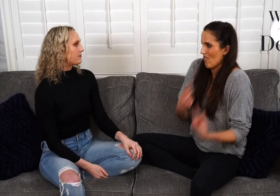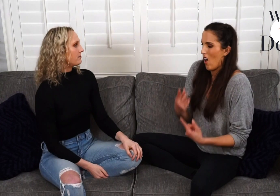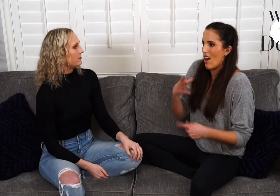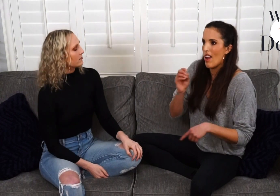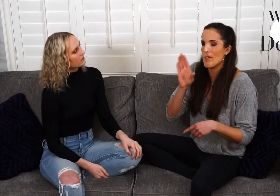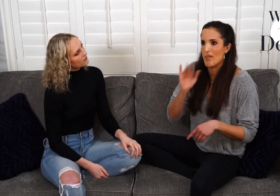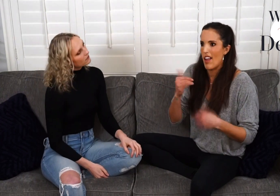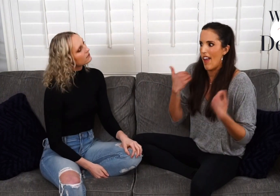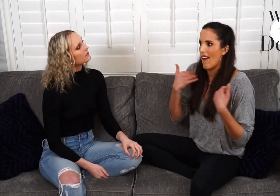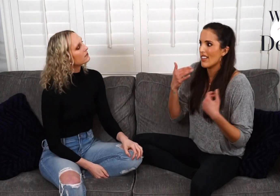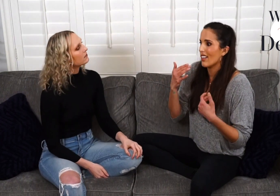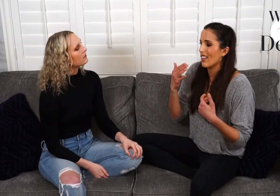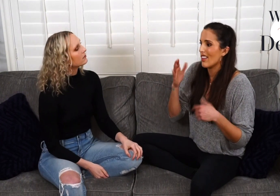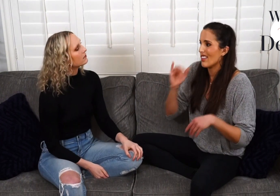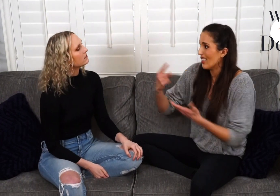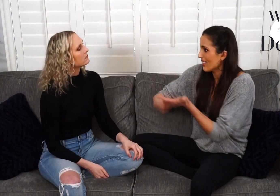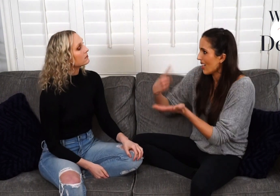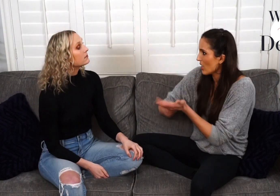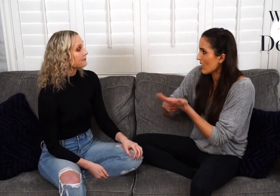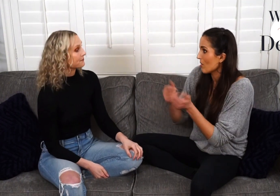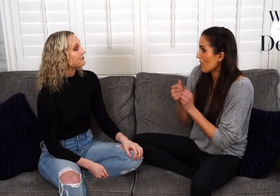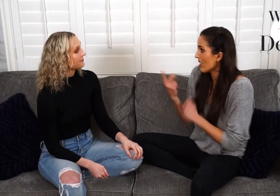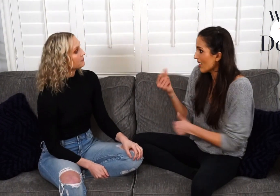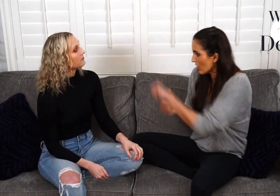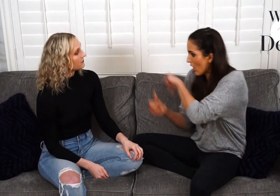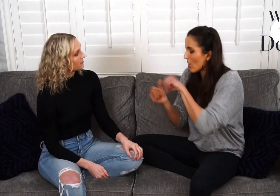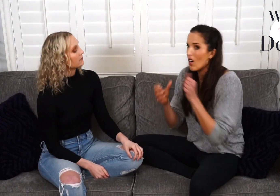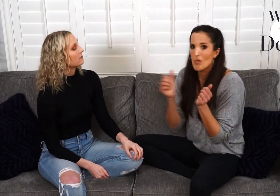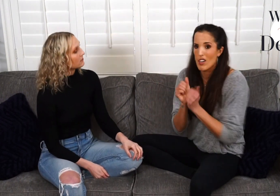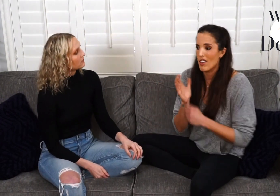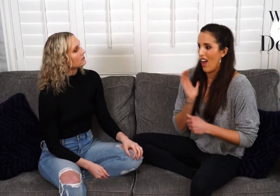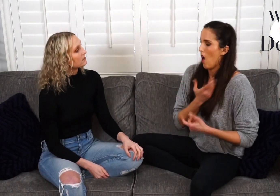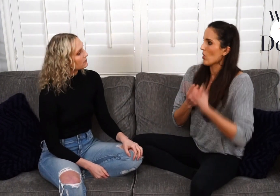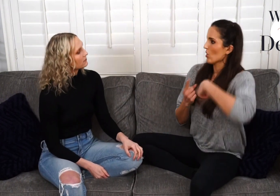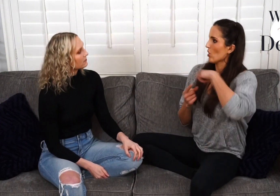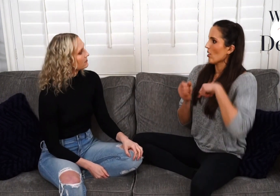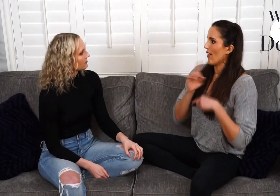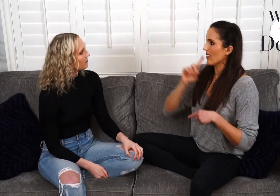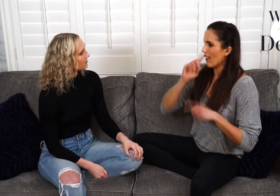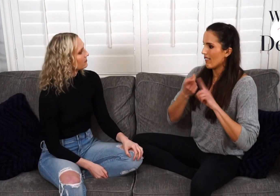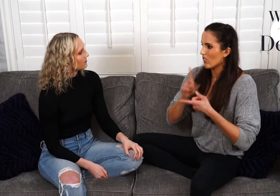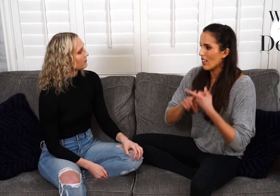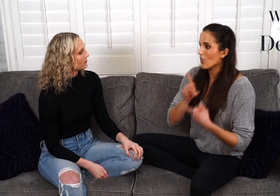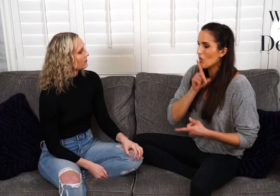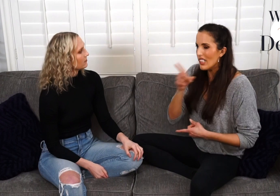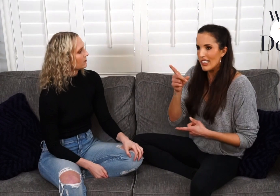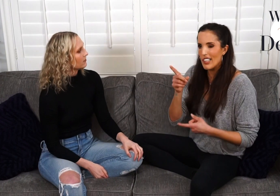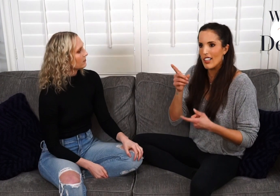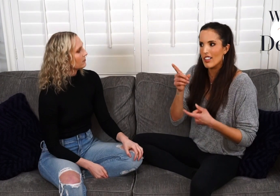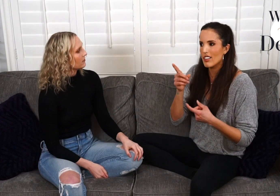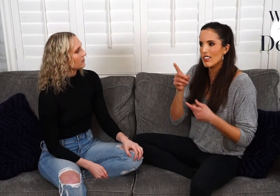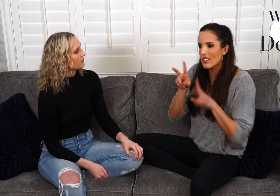that so far by having this discussion with each other and with our circle of Deaf friends and